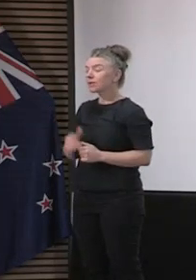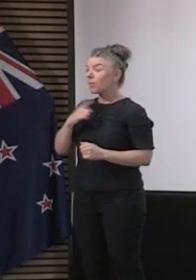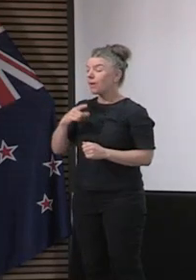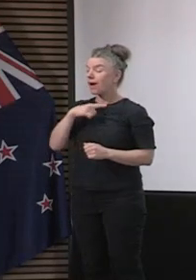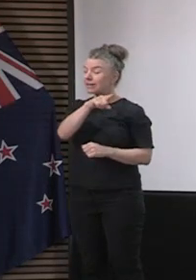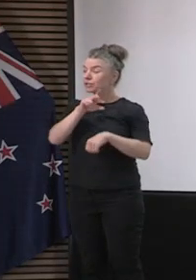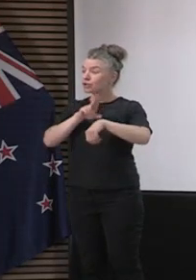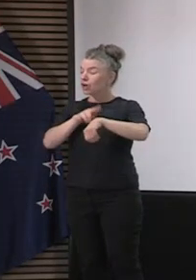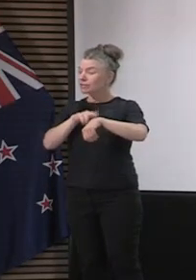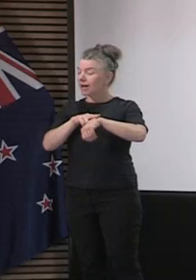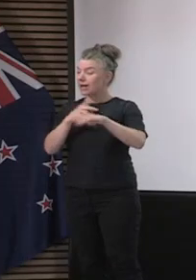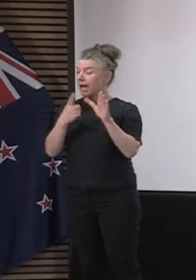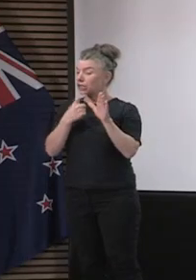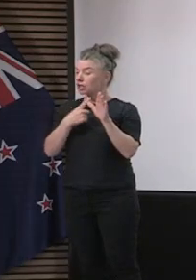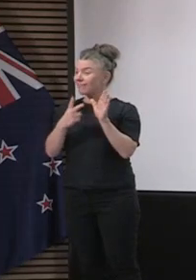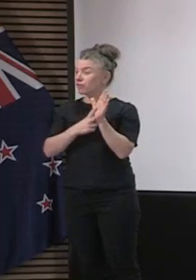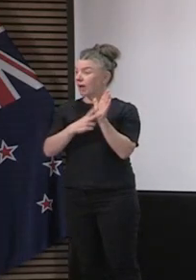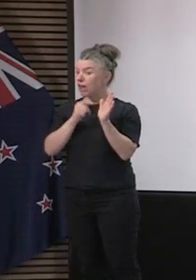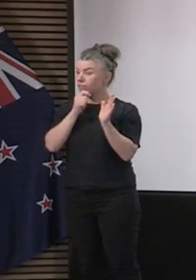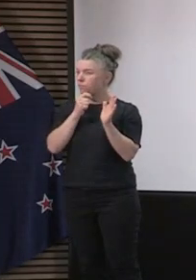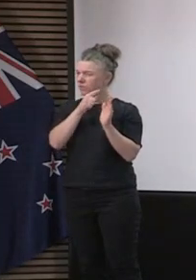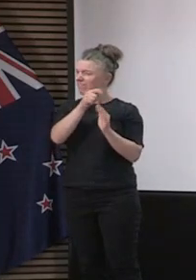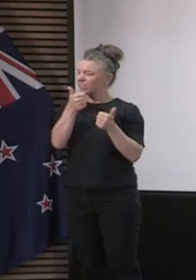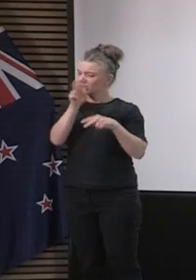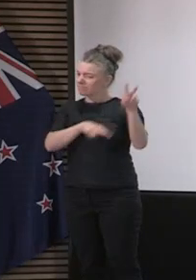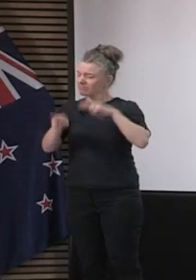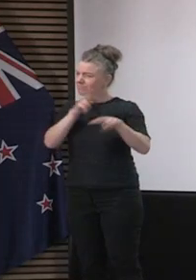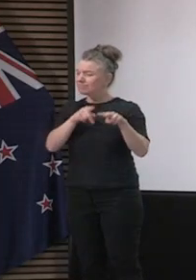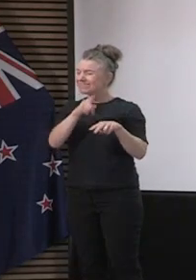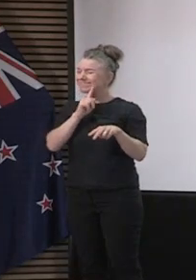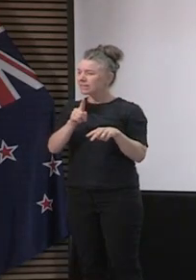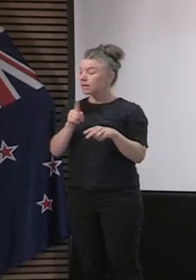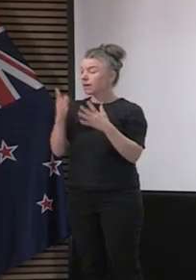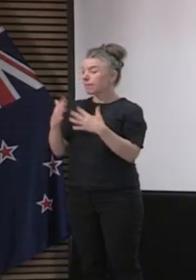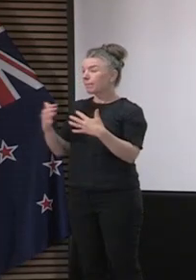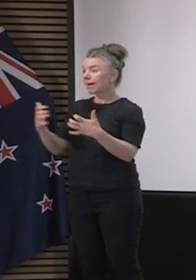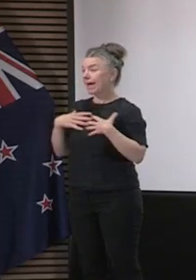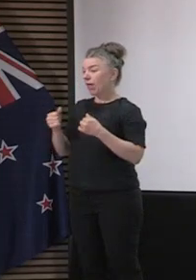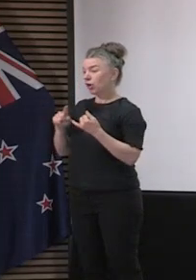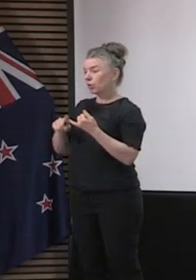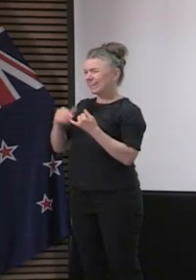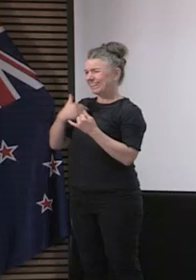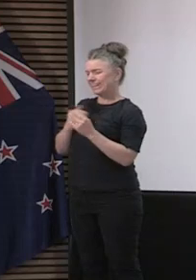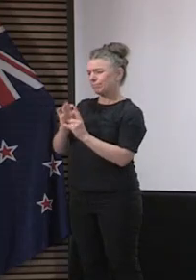need. Because actually, the first recommendation and the